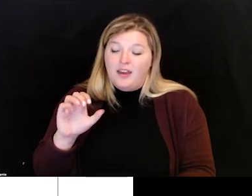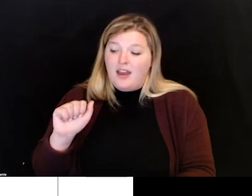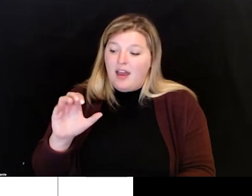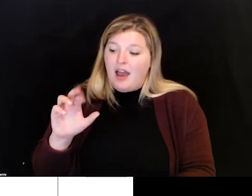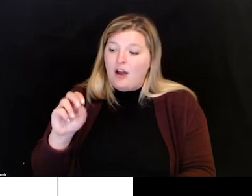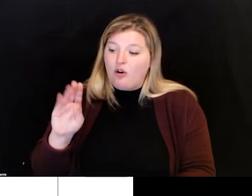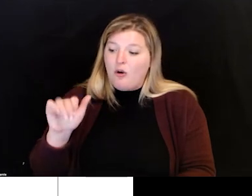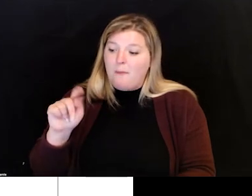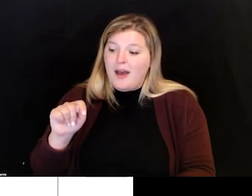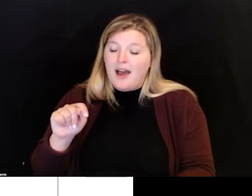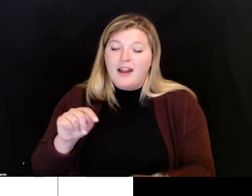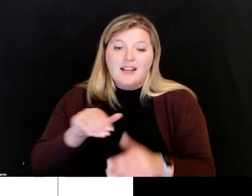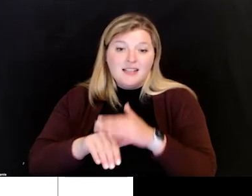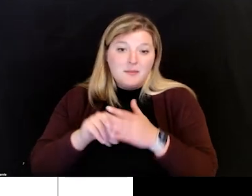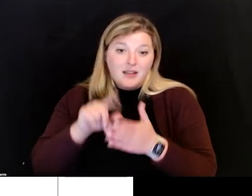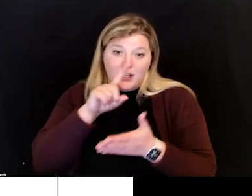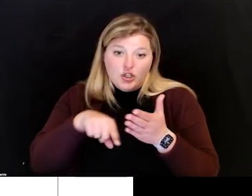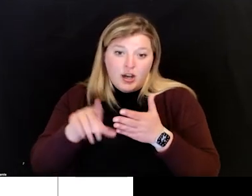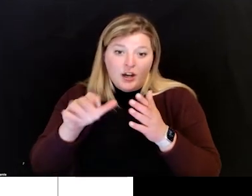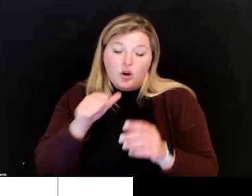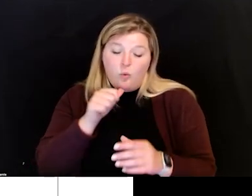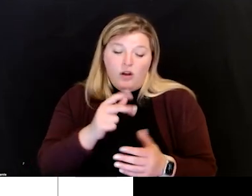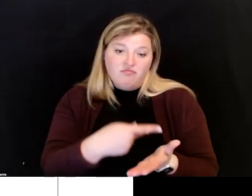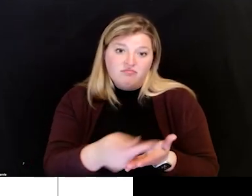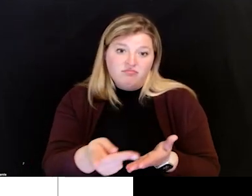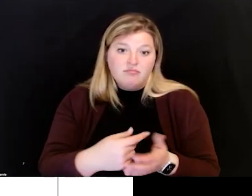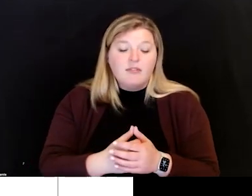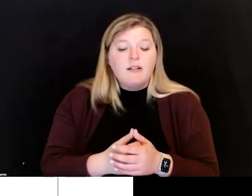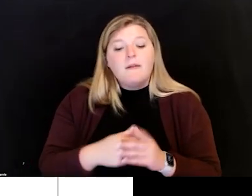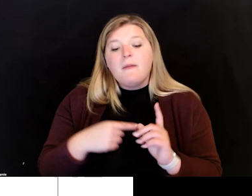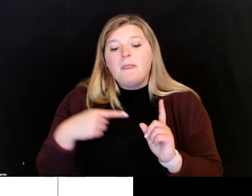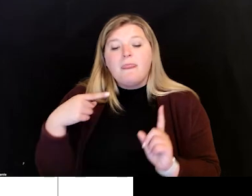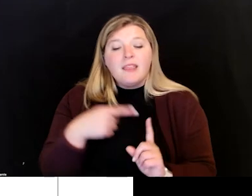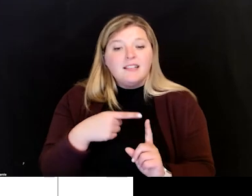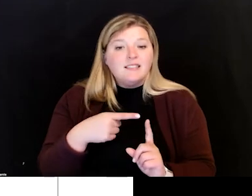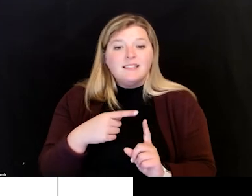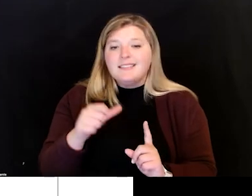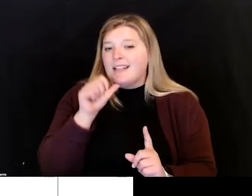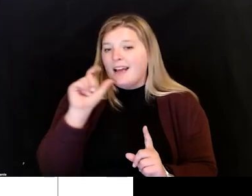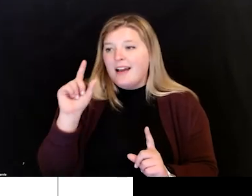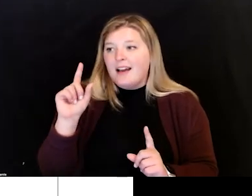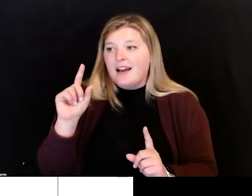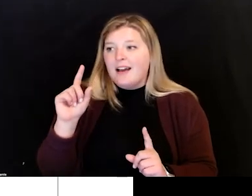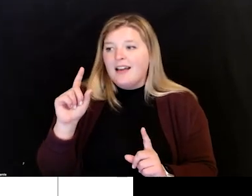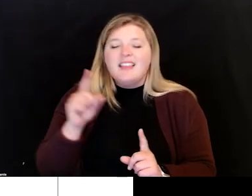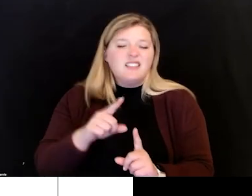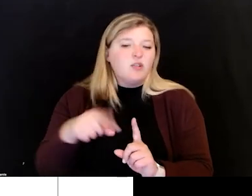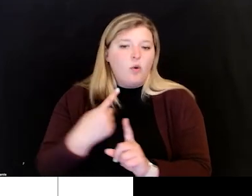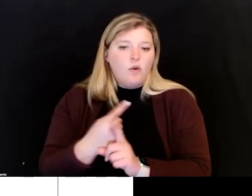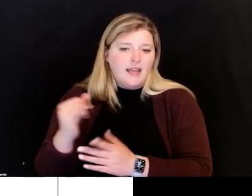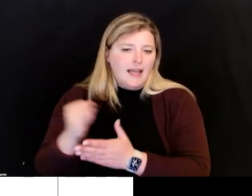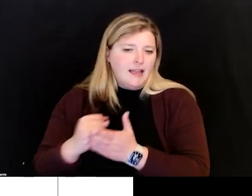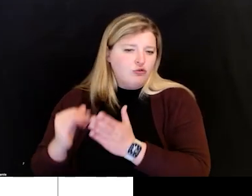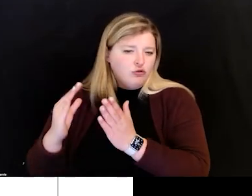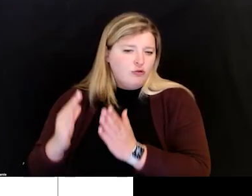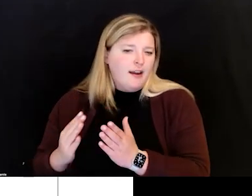This is not a known problem in Adobe InDesign. This is just happening in versions of Adobe Illustrator that I've tested.